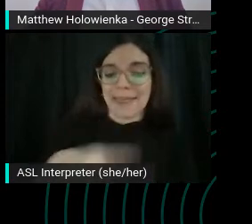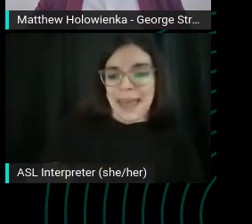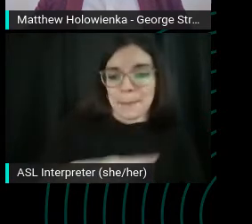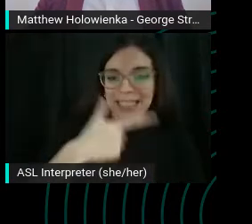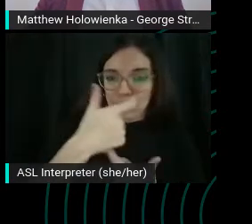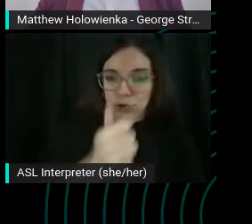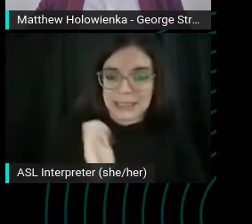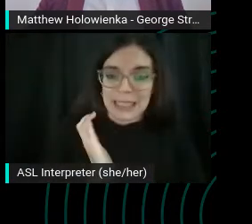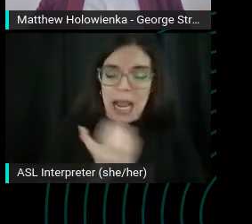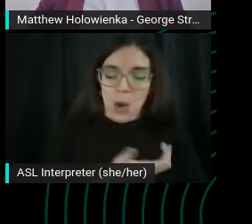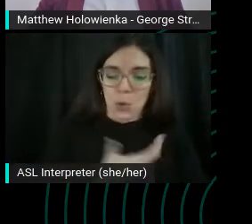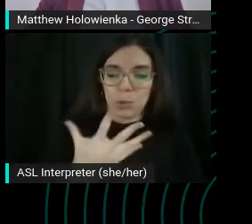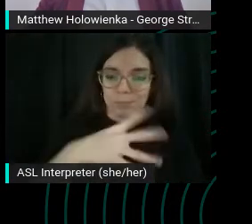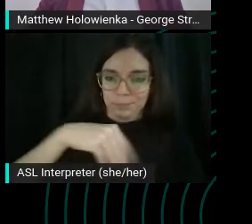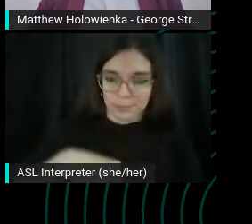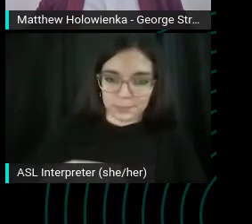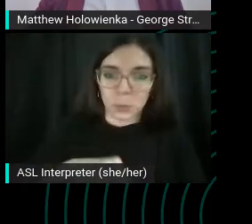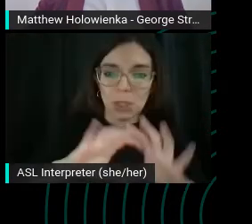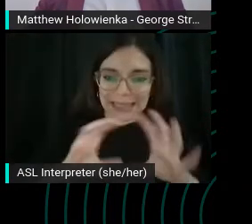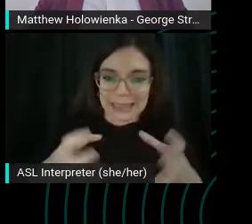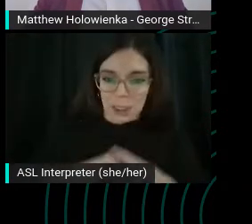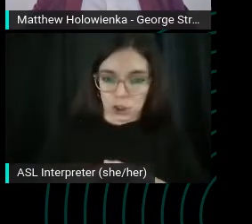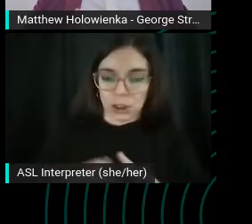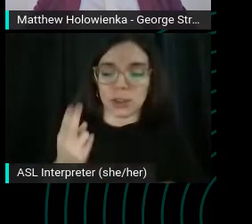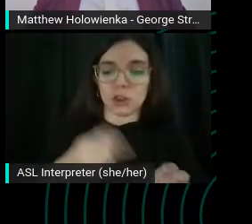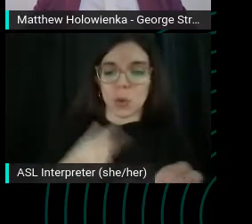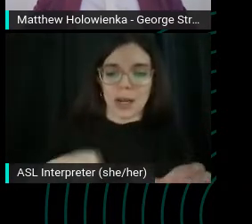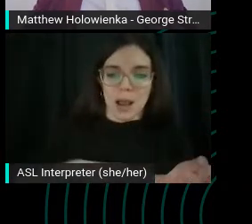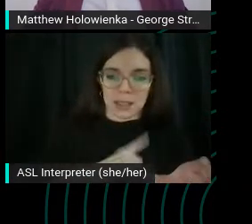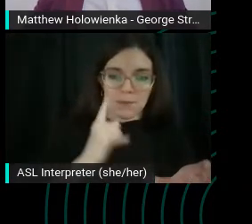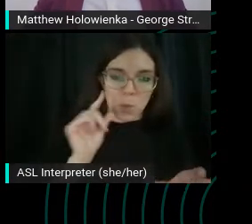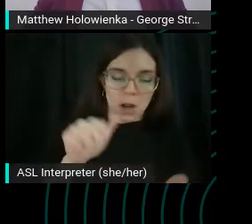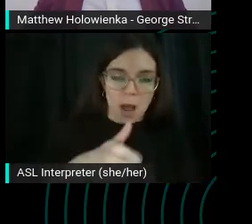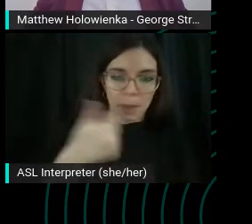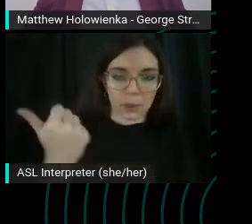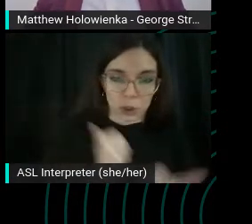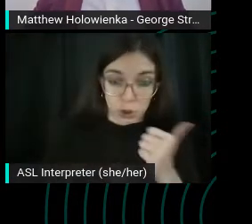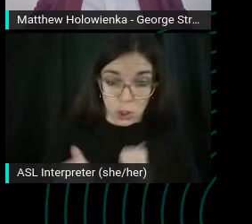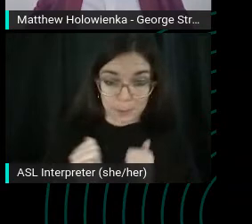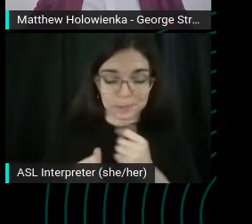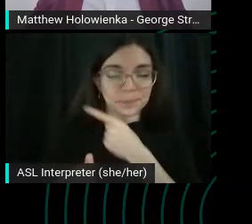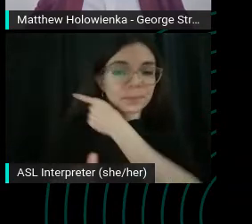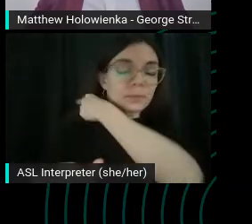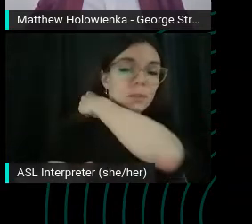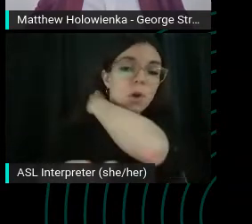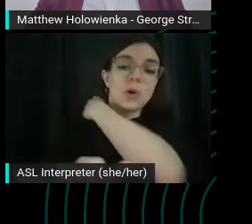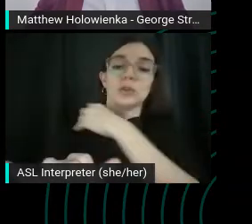and perhaps rejoin us one day for a live show. But furthermore, there were also challenges that did not exist in a typical year.